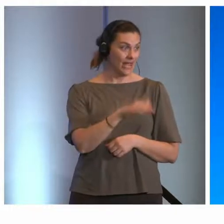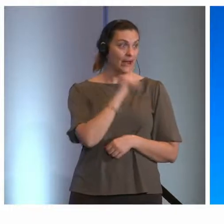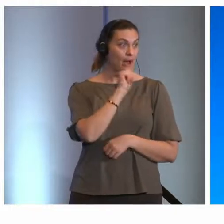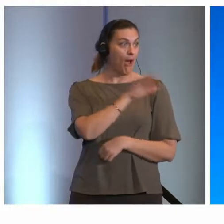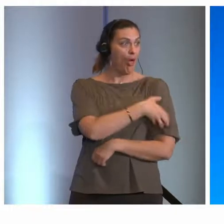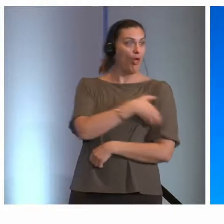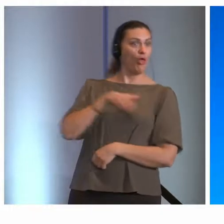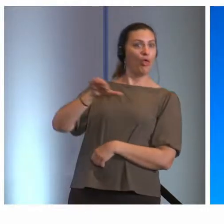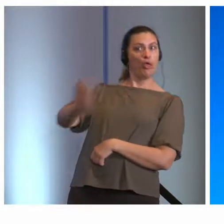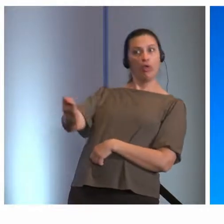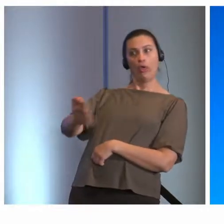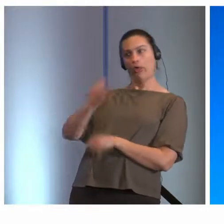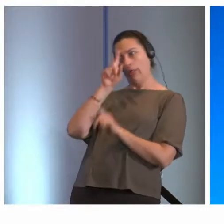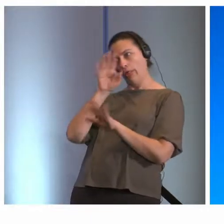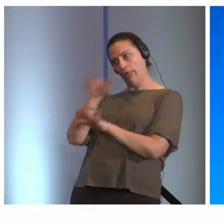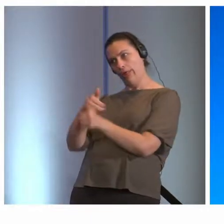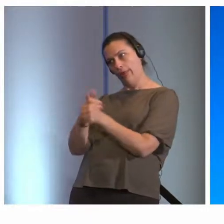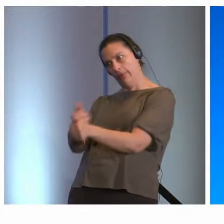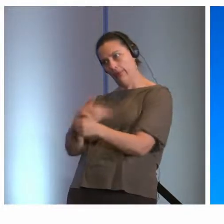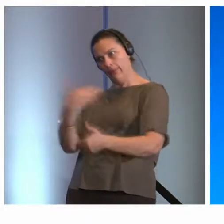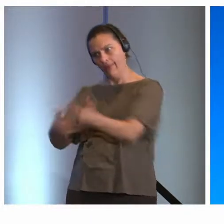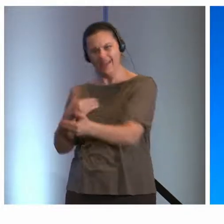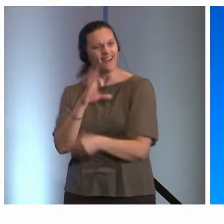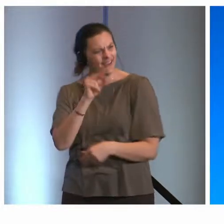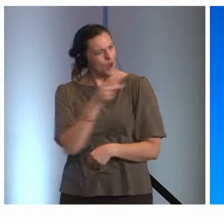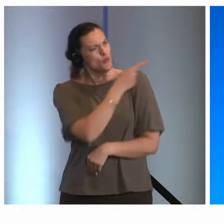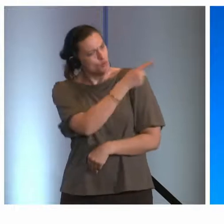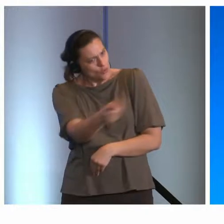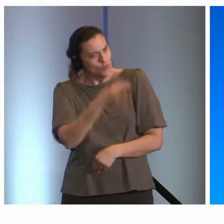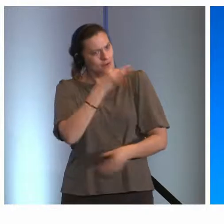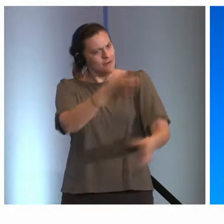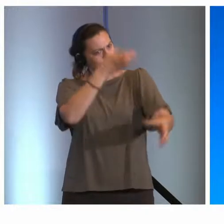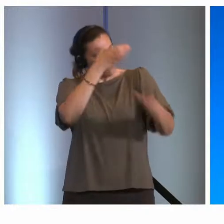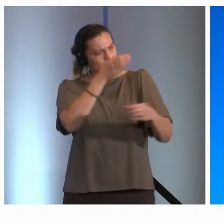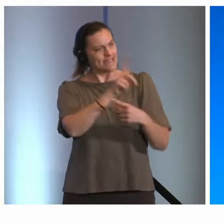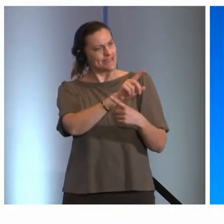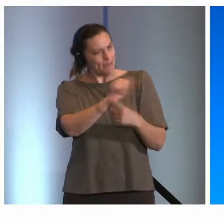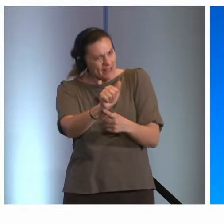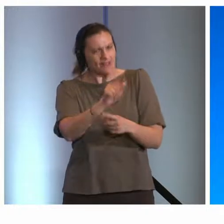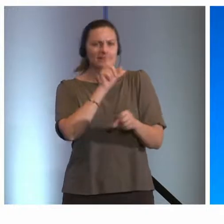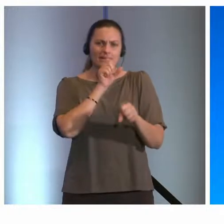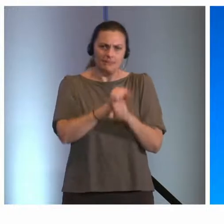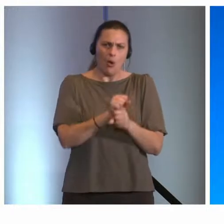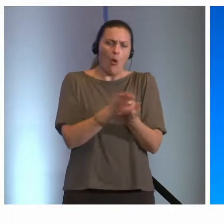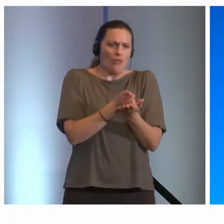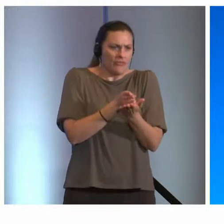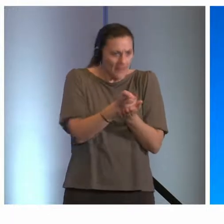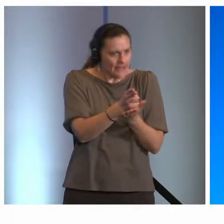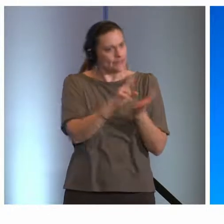So, ultimately, it's what you want to portray, and, might sound silly so don't give your power to an ad agency, because